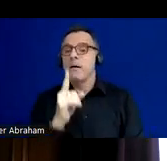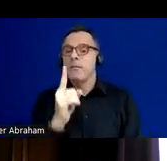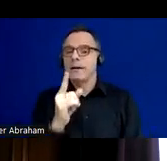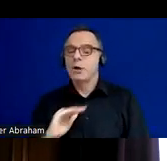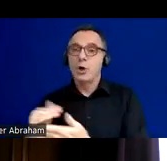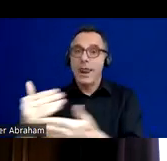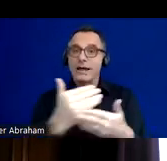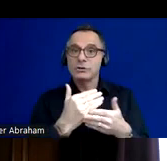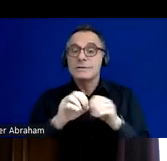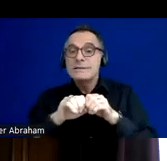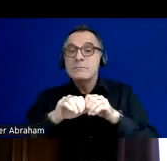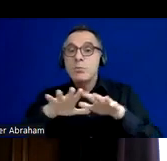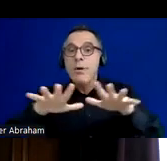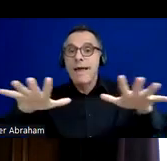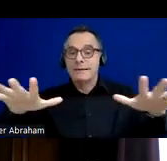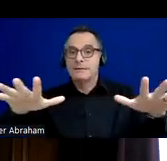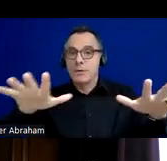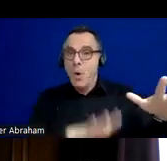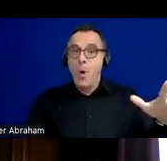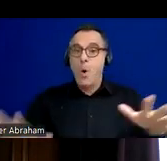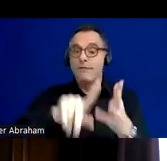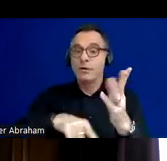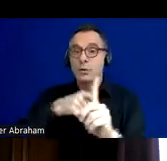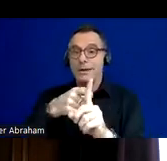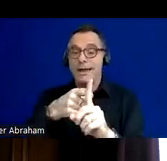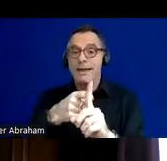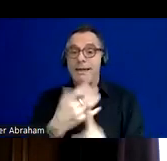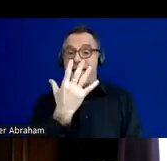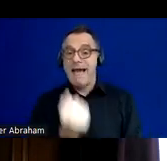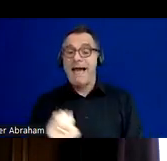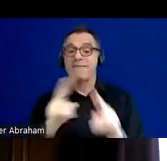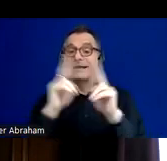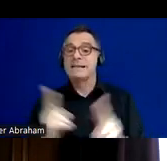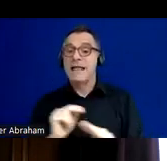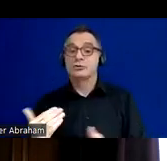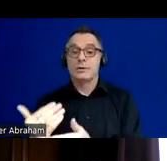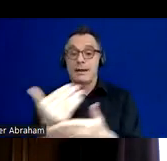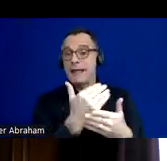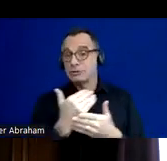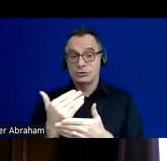much further afield across the UK, and we have a lot of international connections as well. We are,